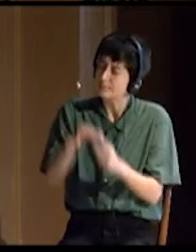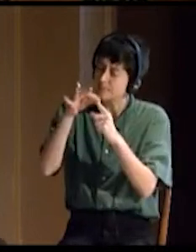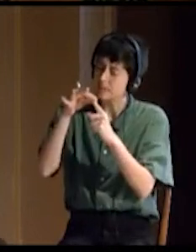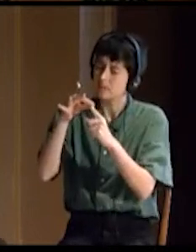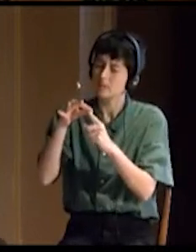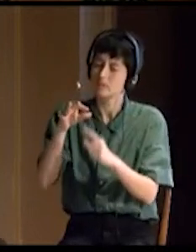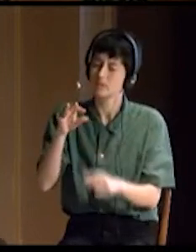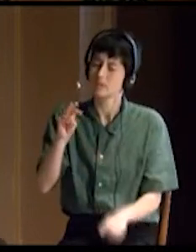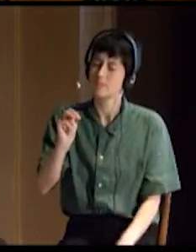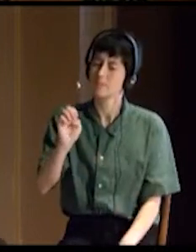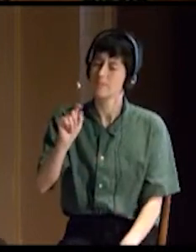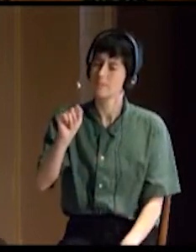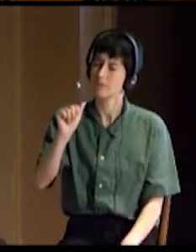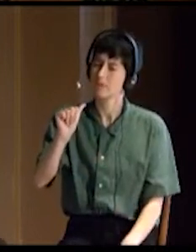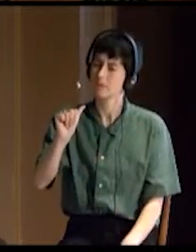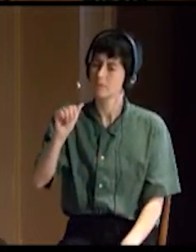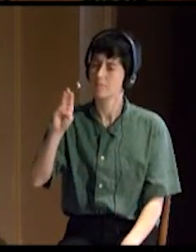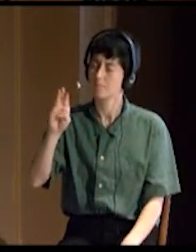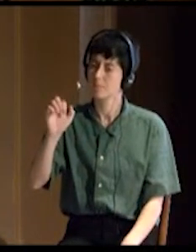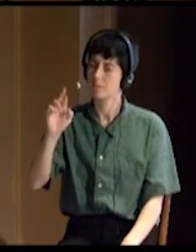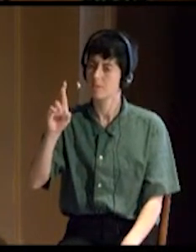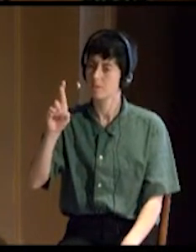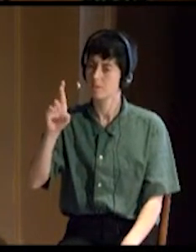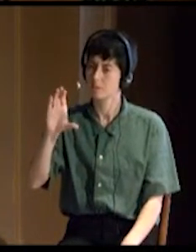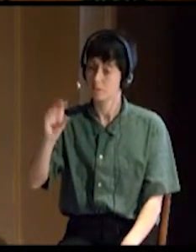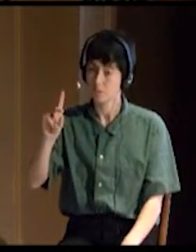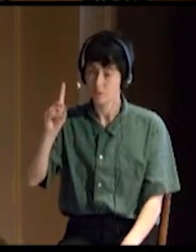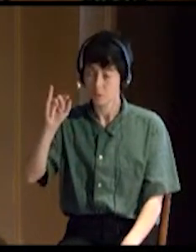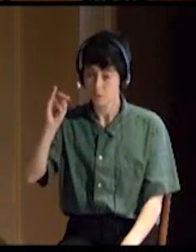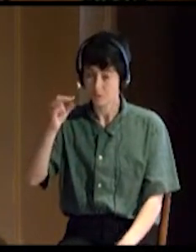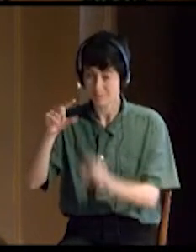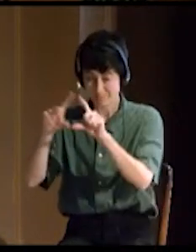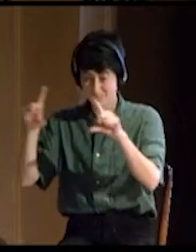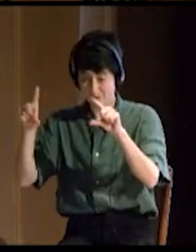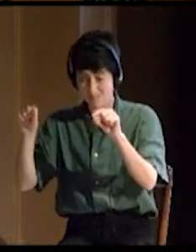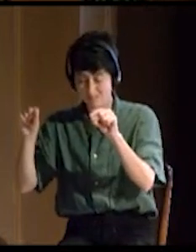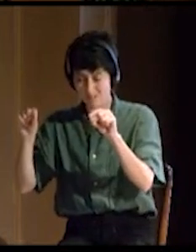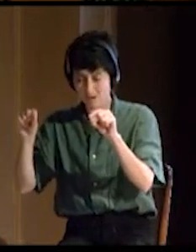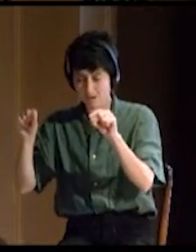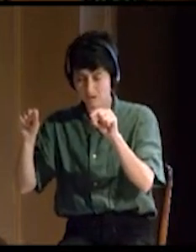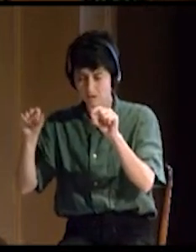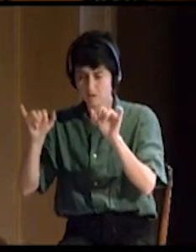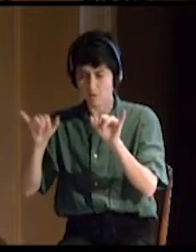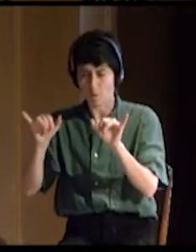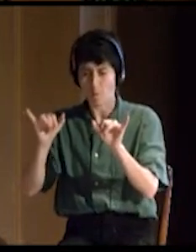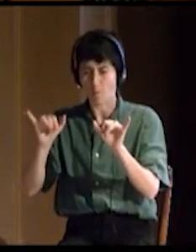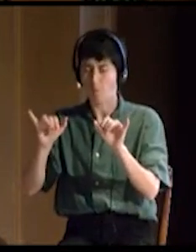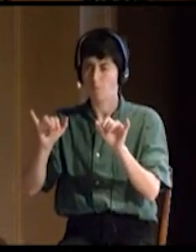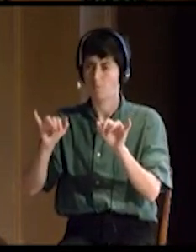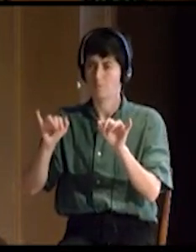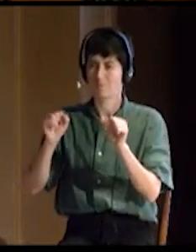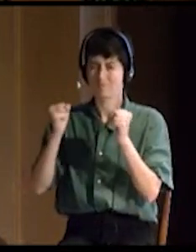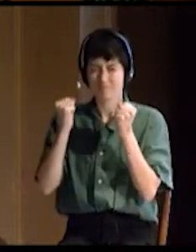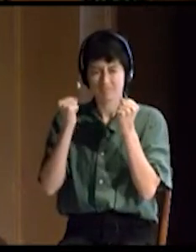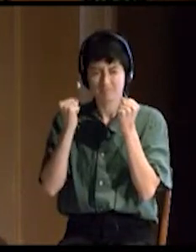because there's some very challenging groups that you identify lichens solely on herbarium samples